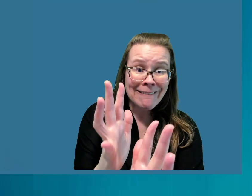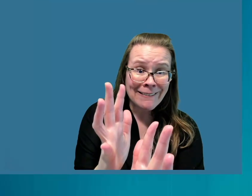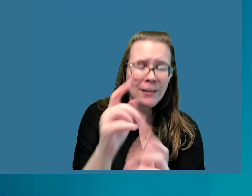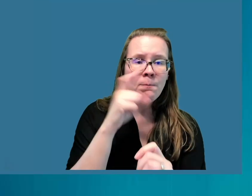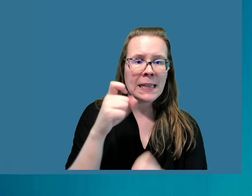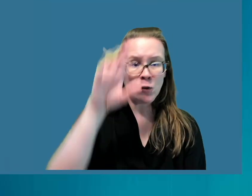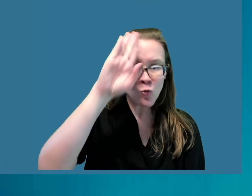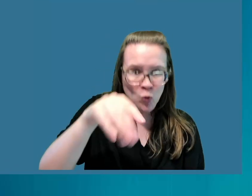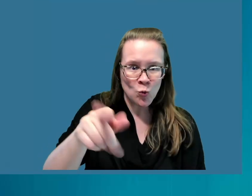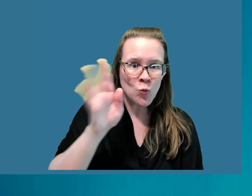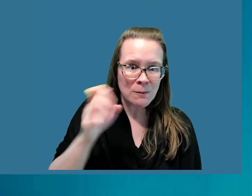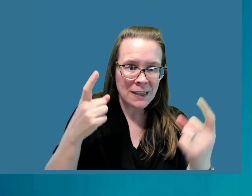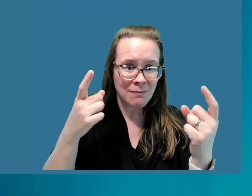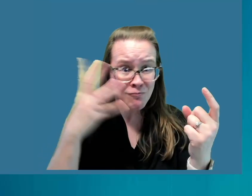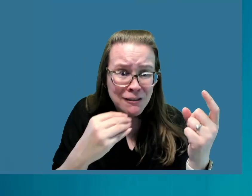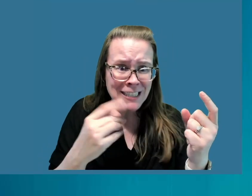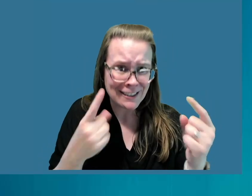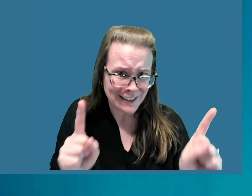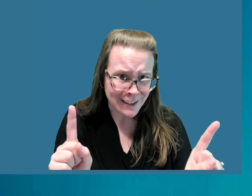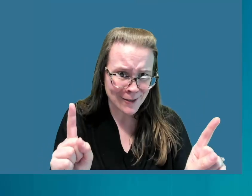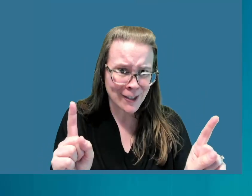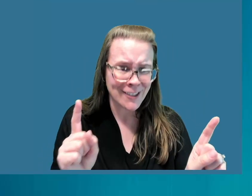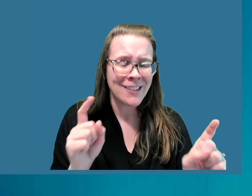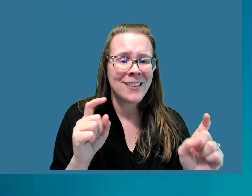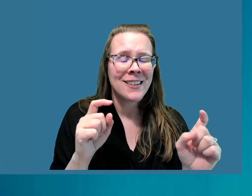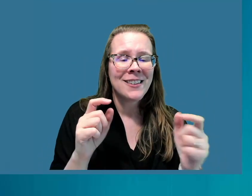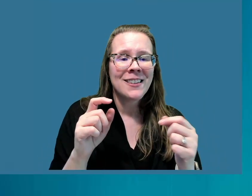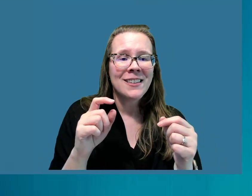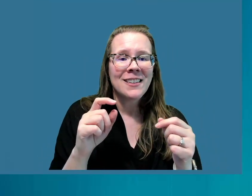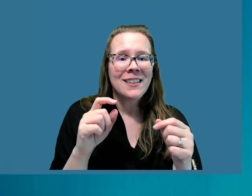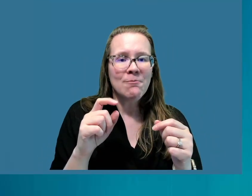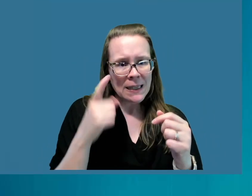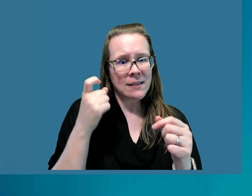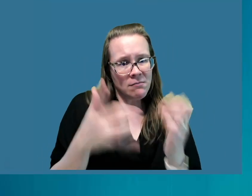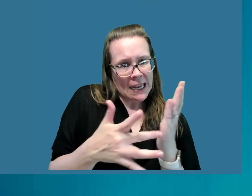the cookie is going great. And it--it worked out fine. It was pretty successful, um, because her